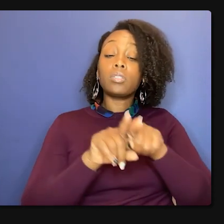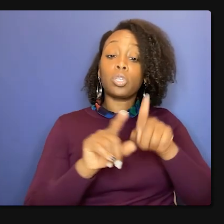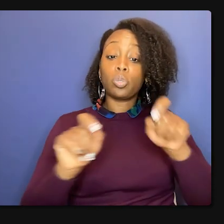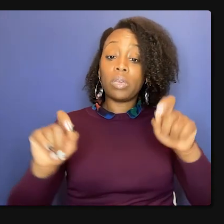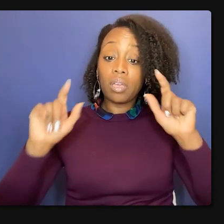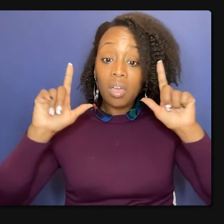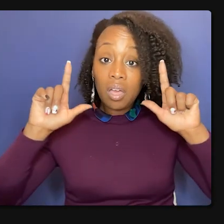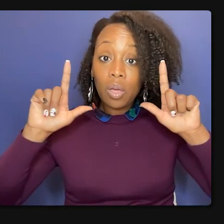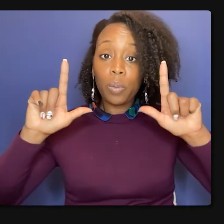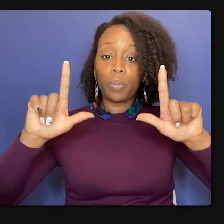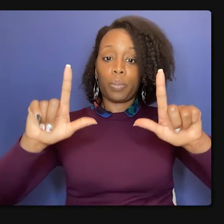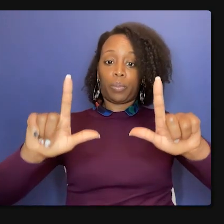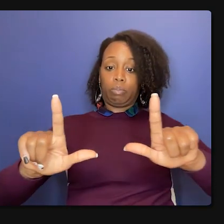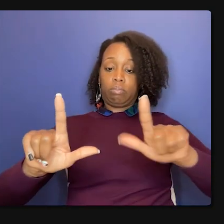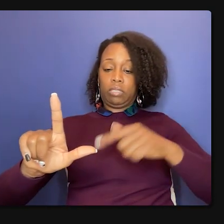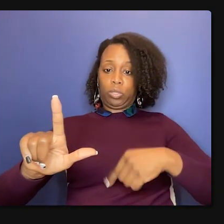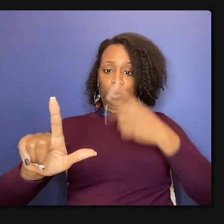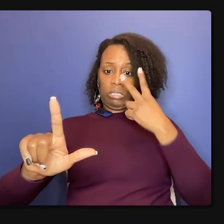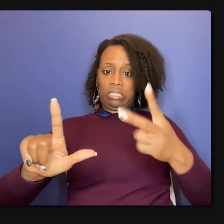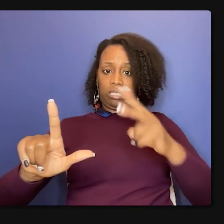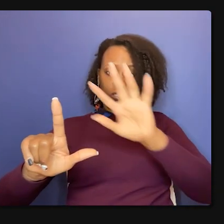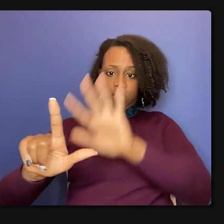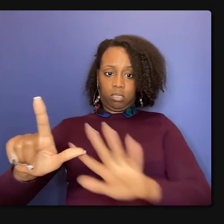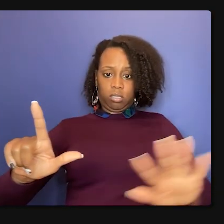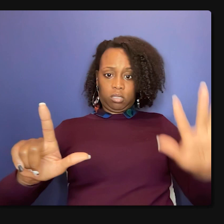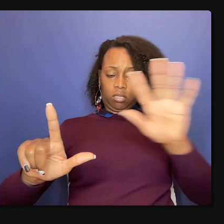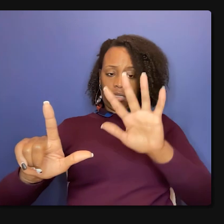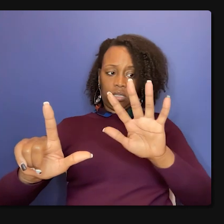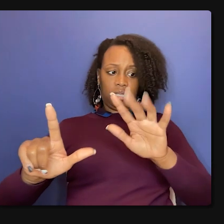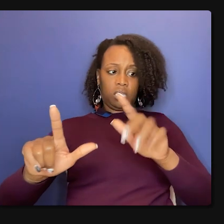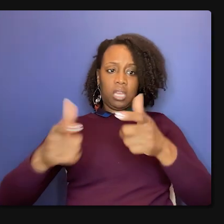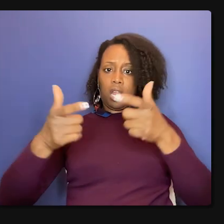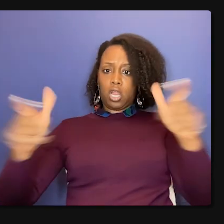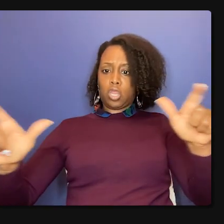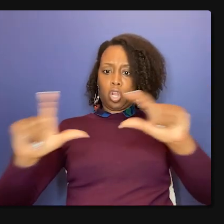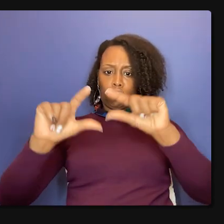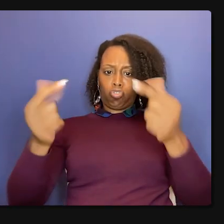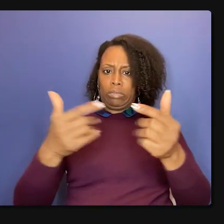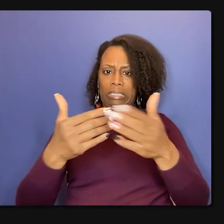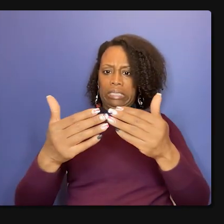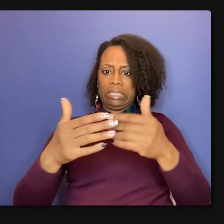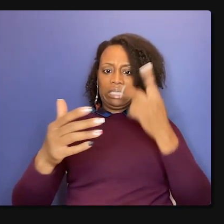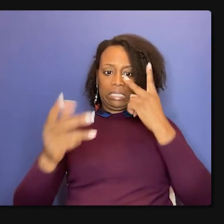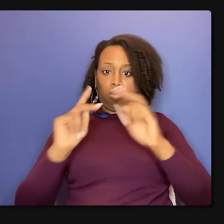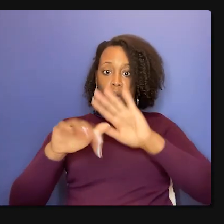You can also zoom out to see the consoles in a large group more easily.